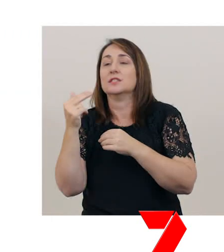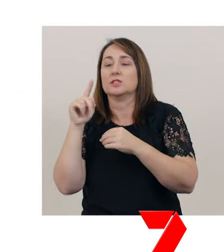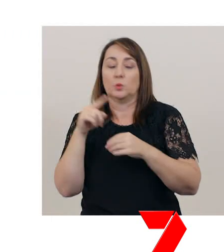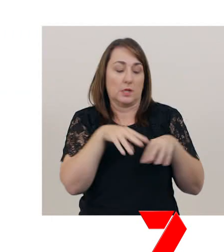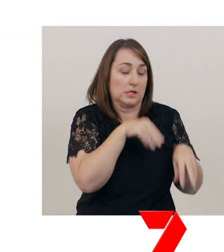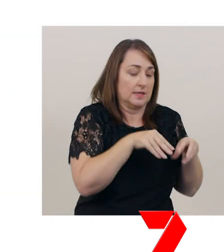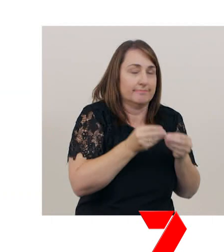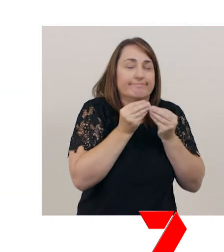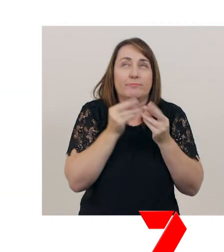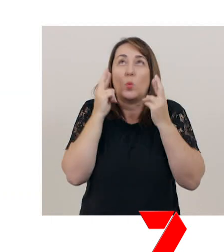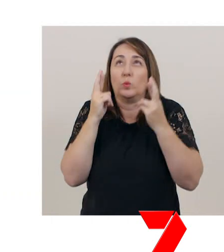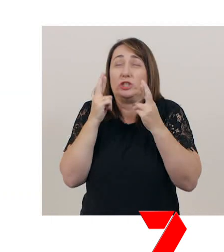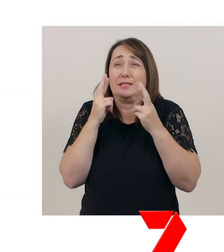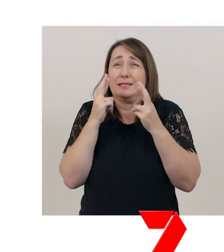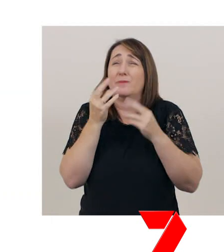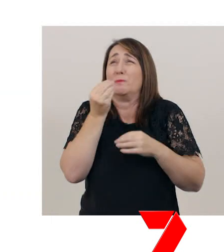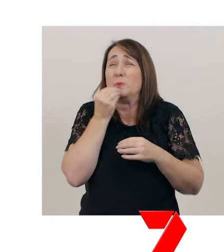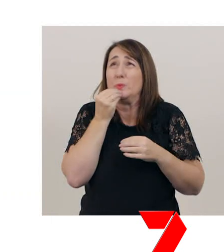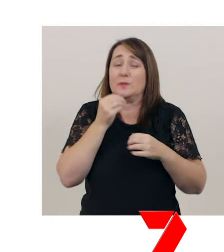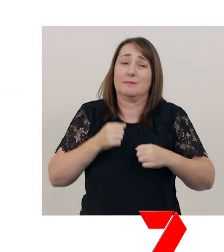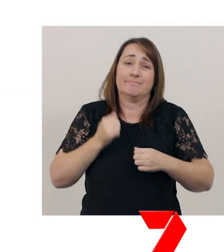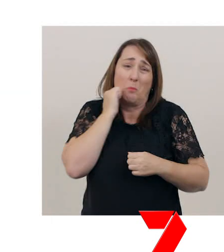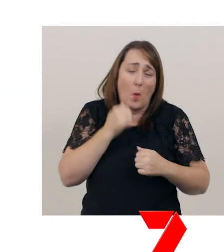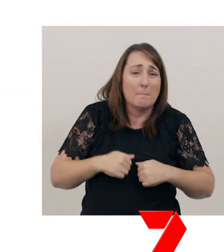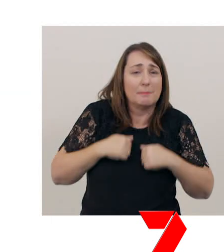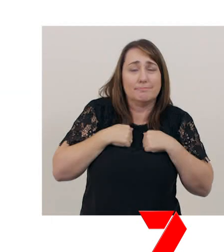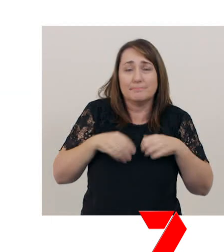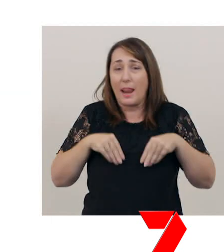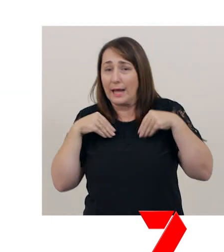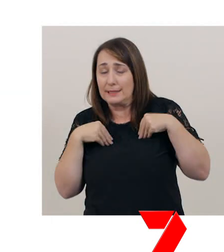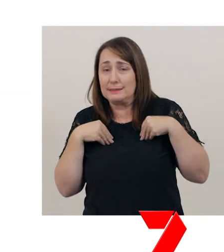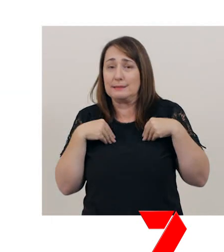While they slept, she would hide her small wishing gifts and the magic fish bones,